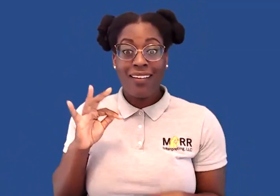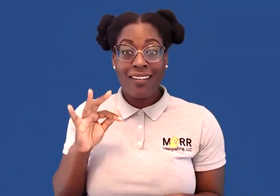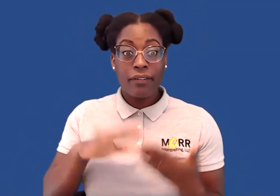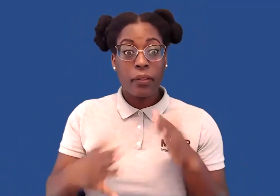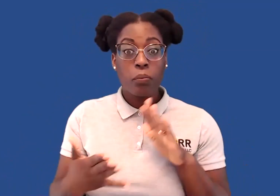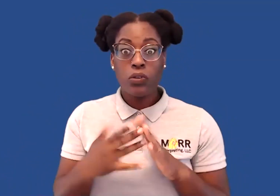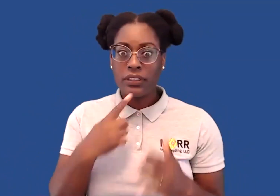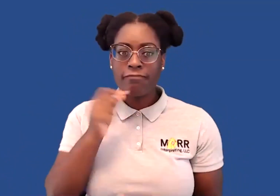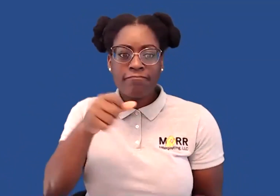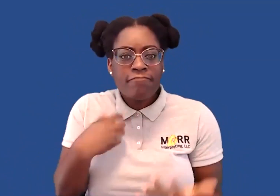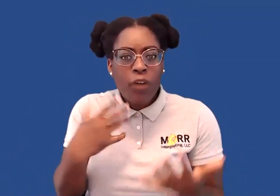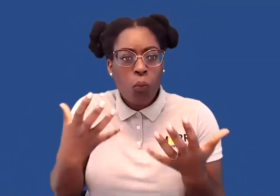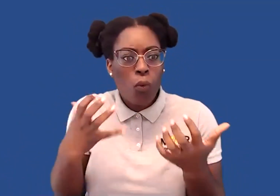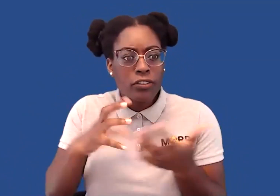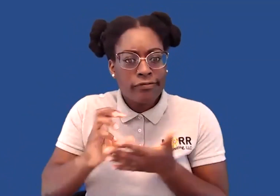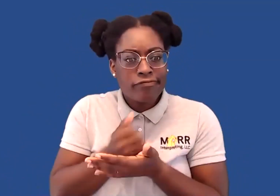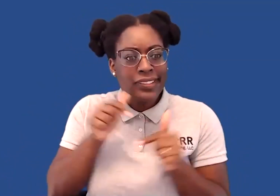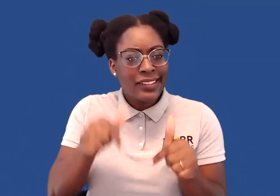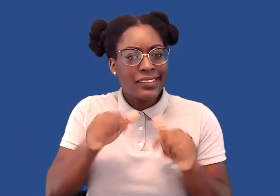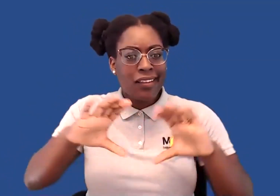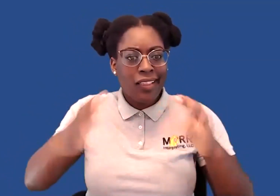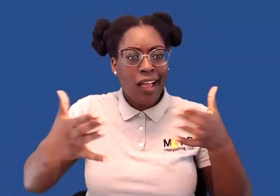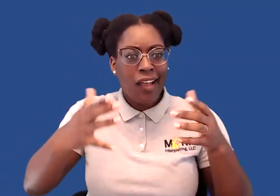And so I can see how that would be important for learning.